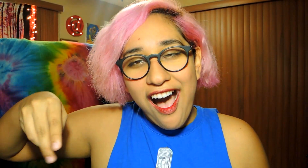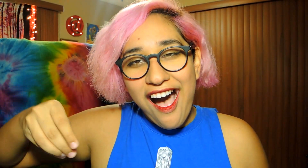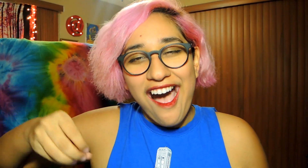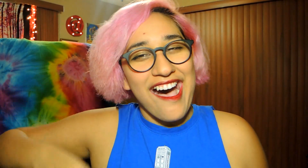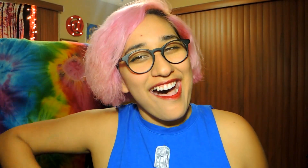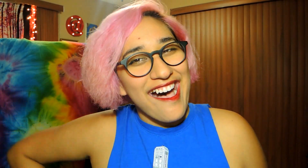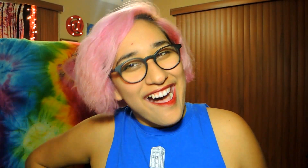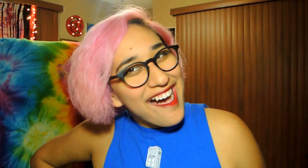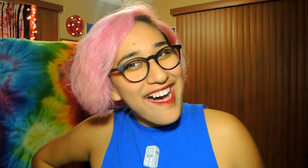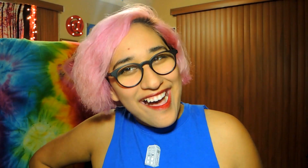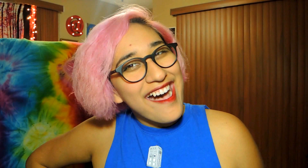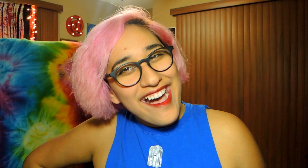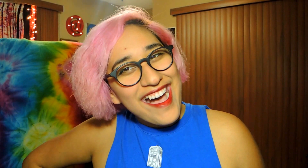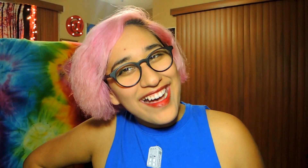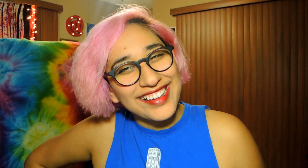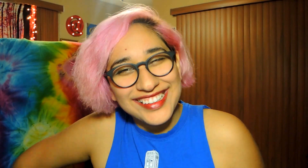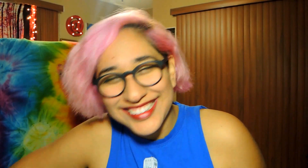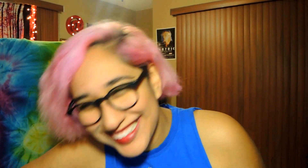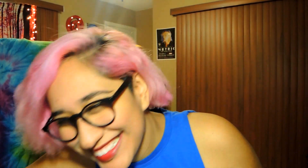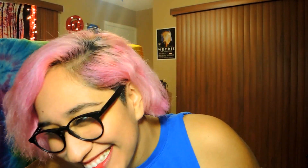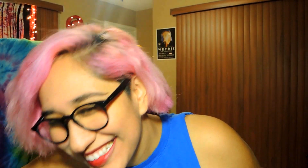Ahhhh!